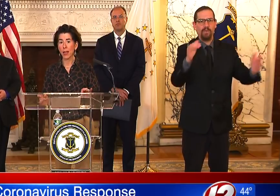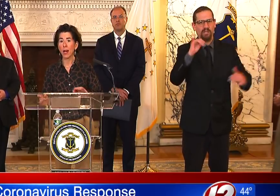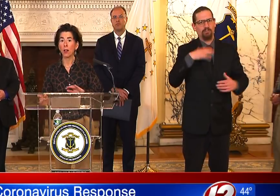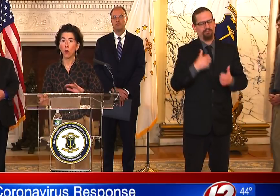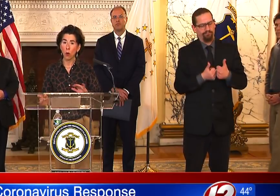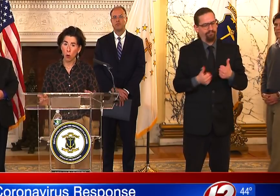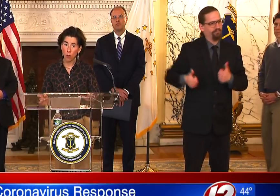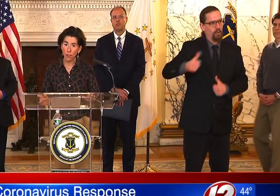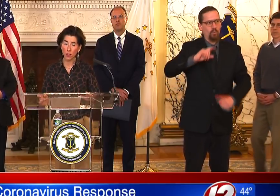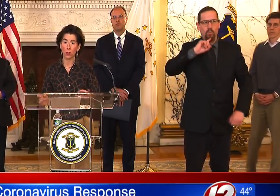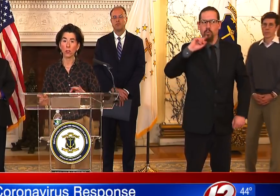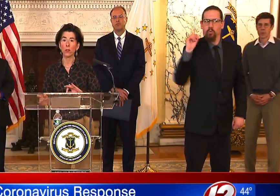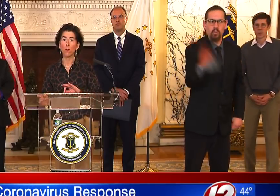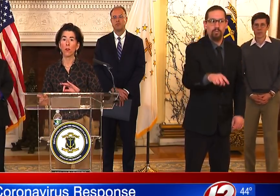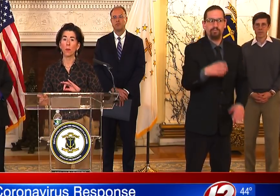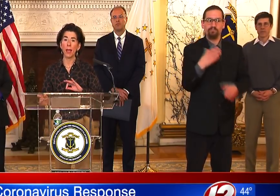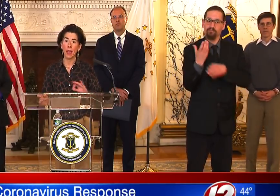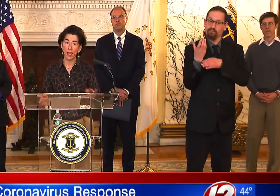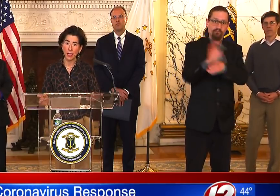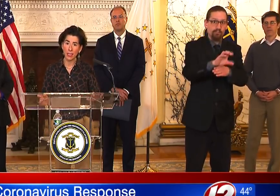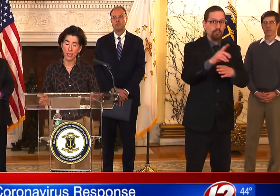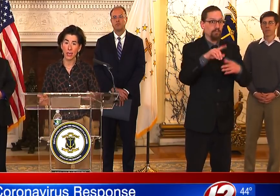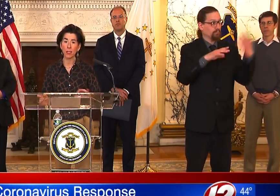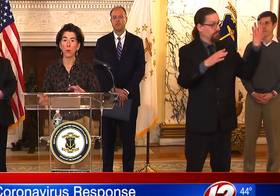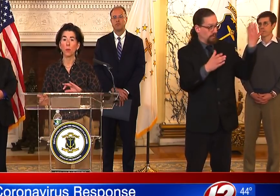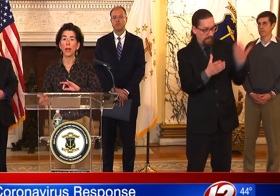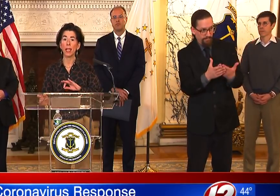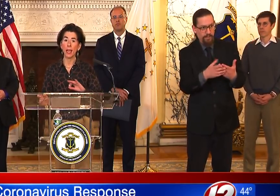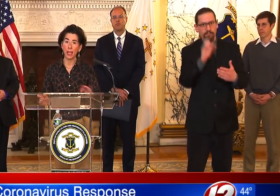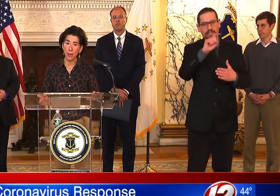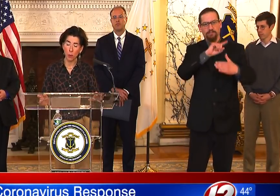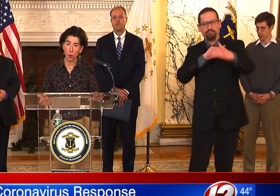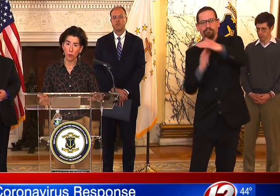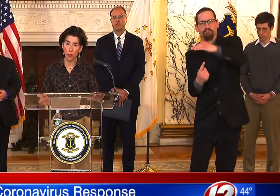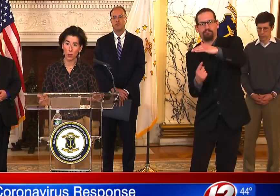YESTERDAY, I SIGNED AN EXECUTIVE